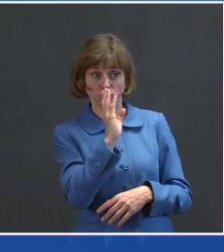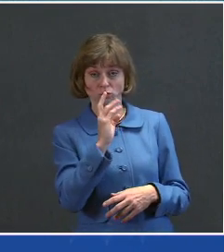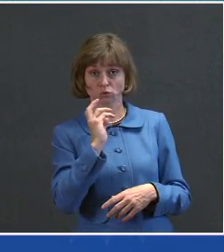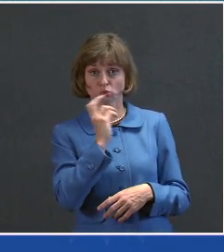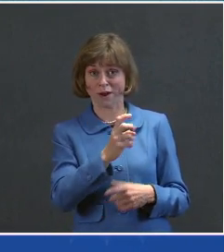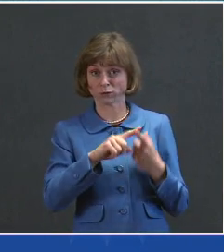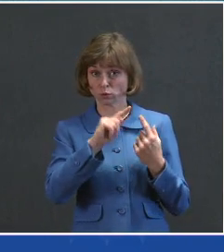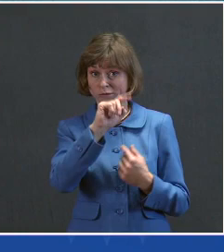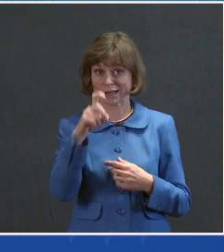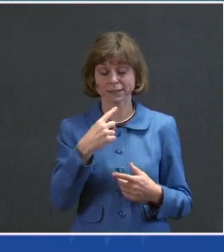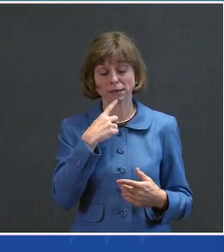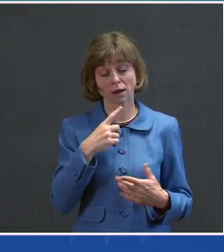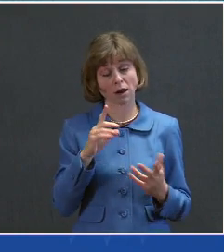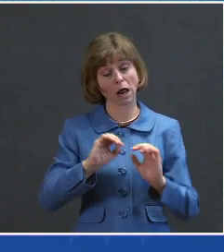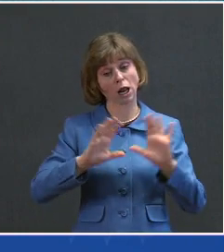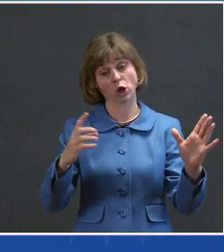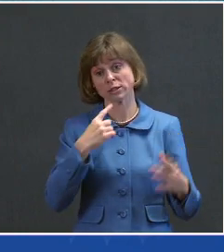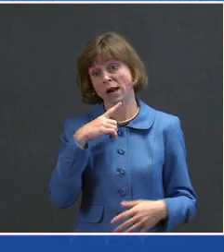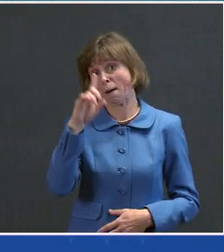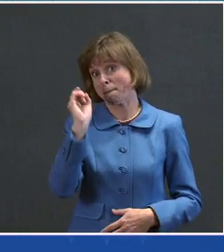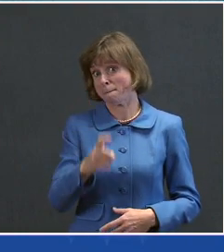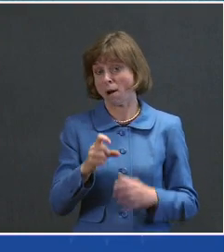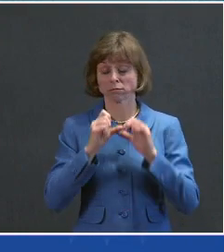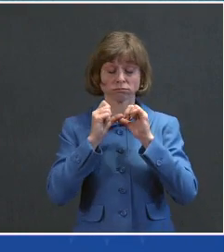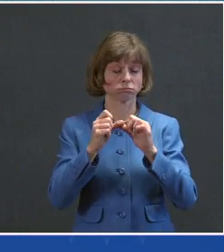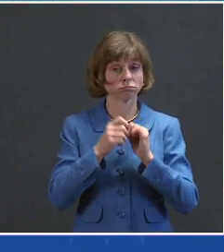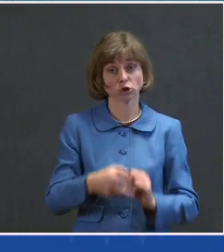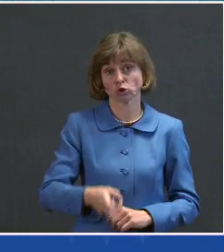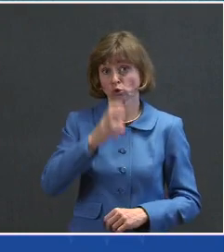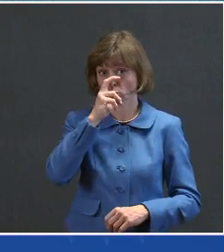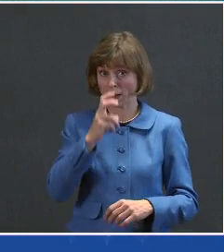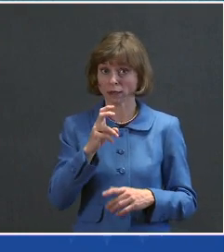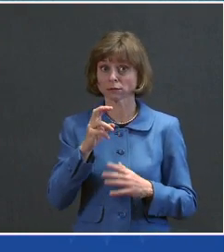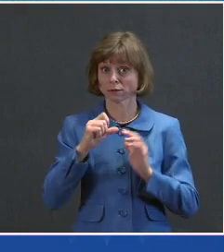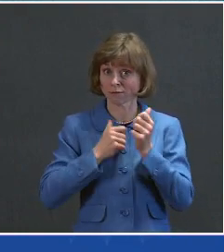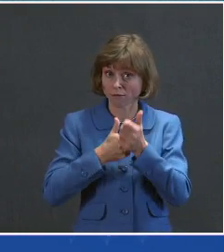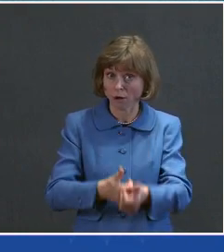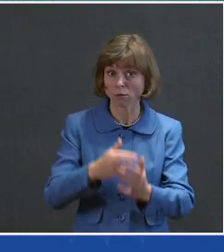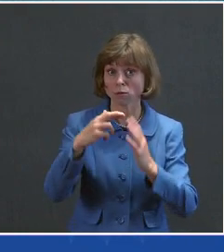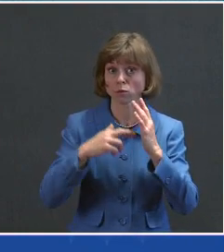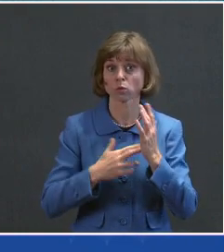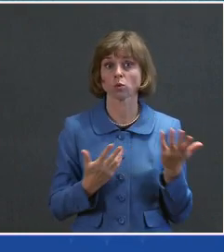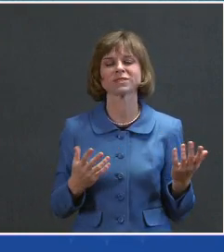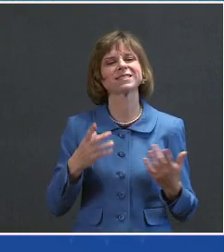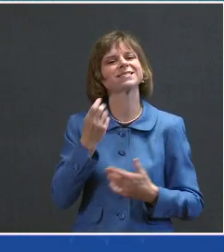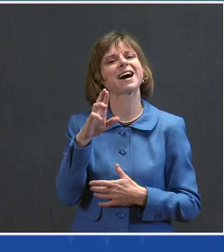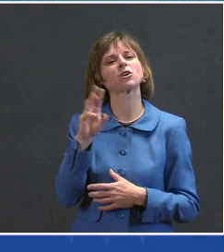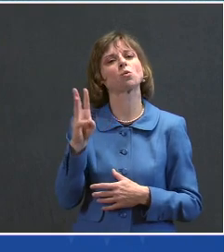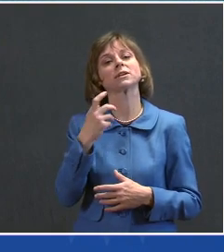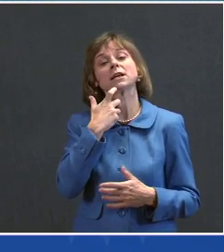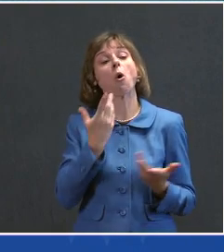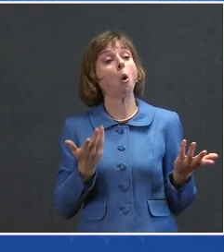And that's also what Dr. Walensky conveyed over the last several days. It may feel a little bit better out there; that's good news.